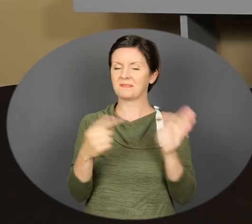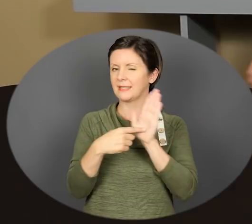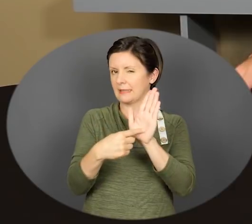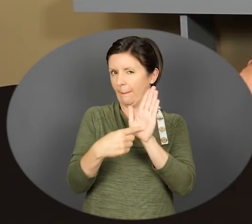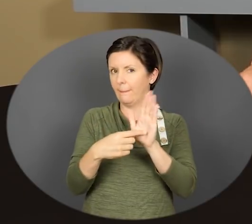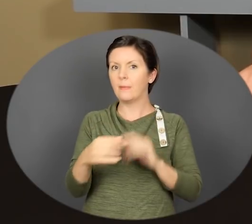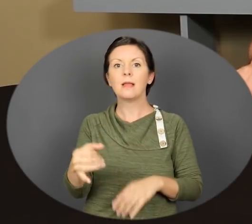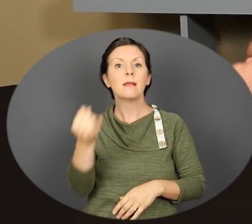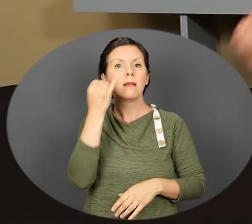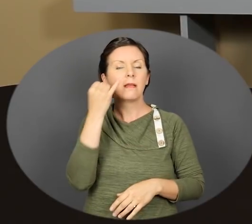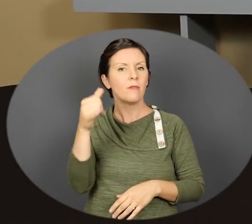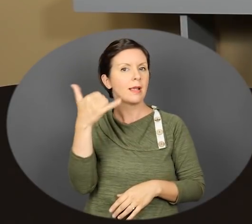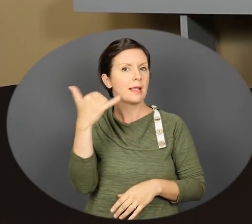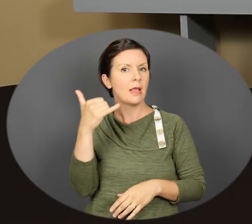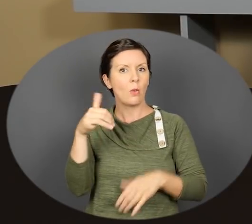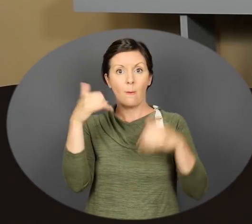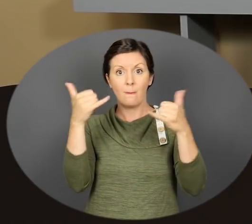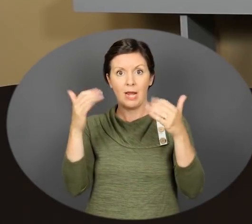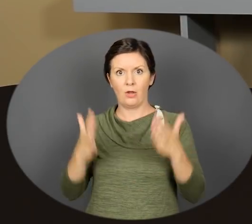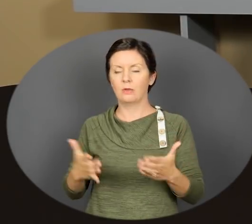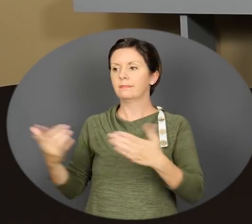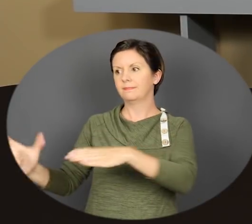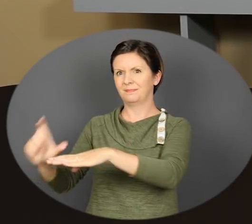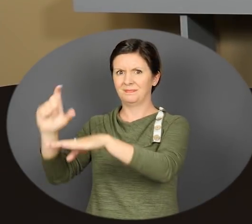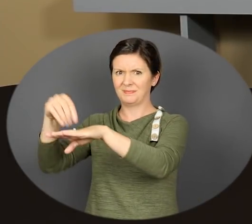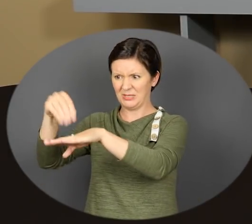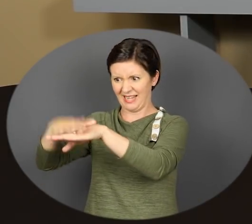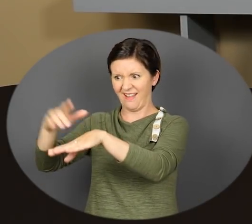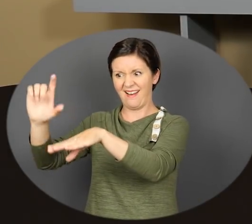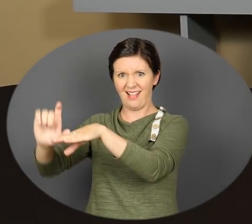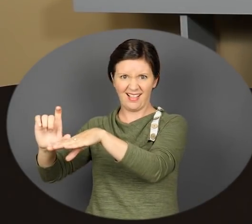let’s say the yellow player had no choice but to play a tile that would eliminate them